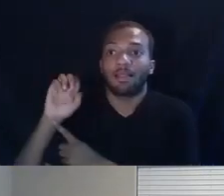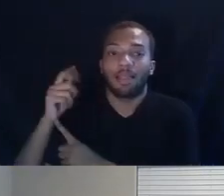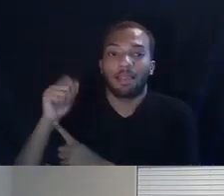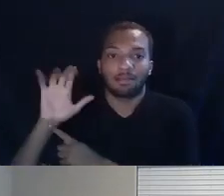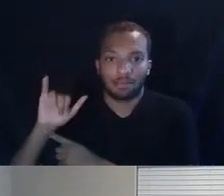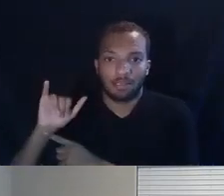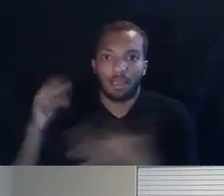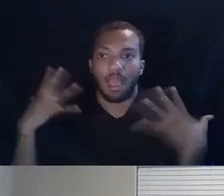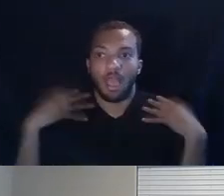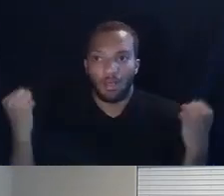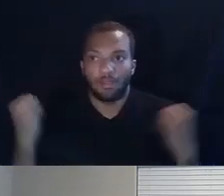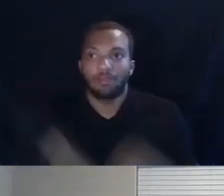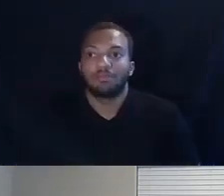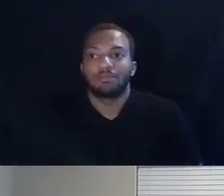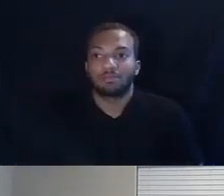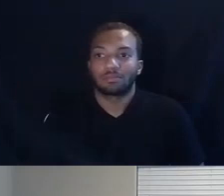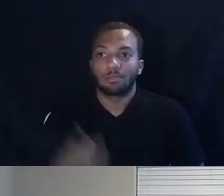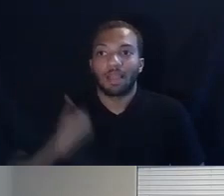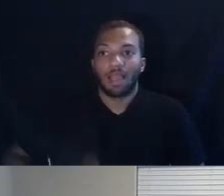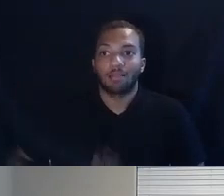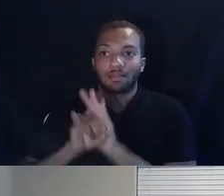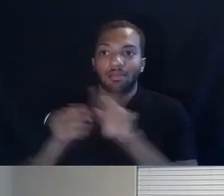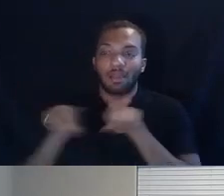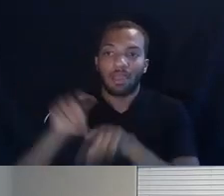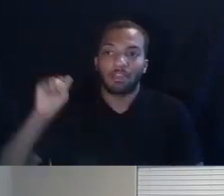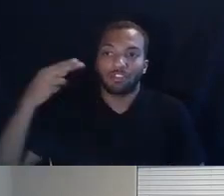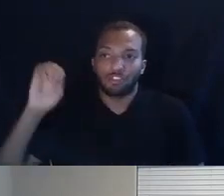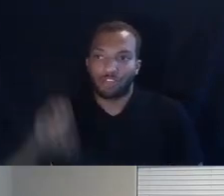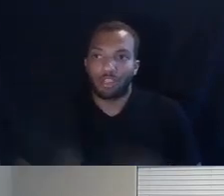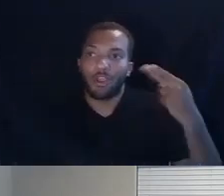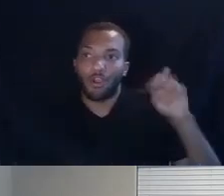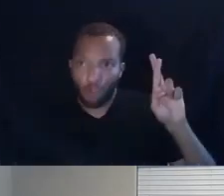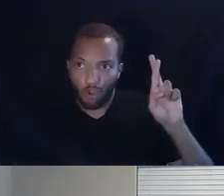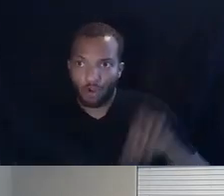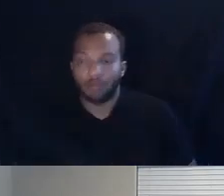And what's the next one to give a description about myself? I believe that was the next one.